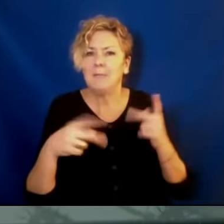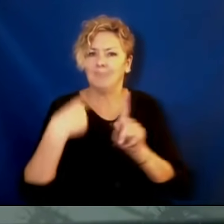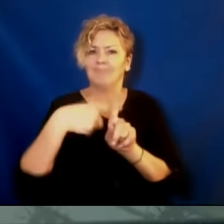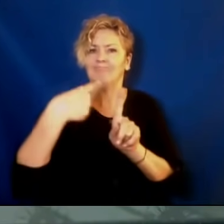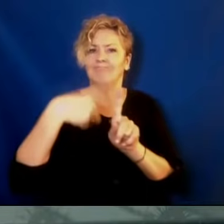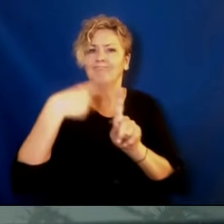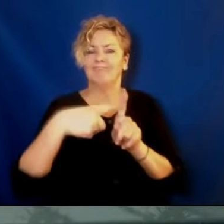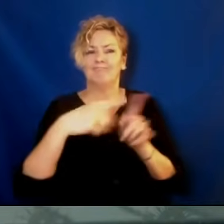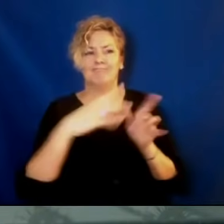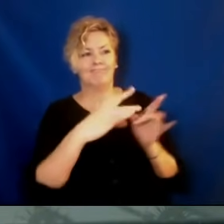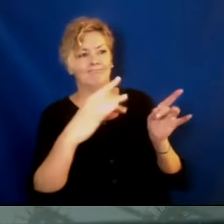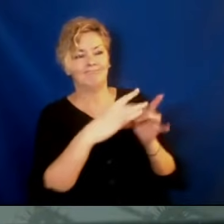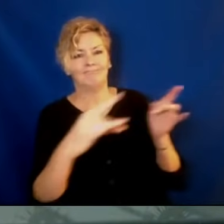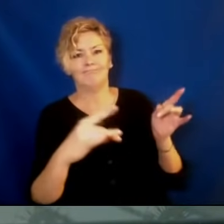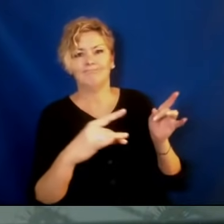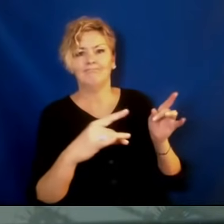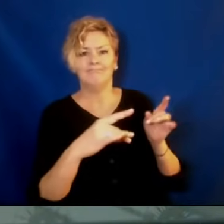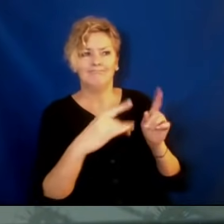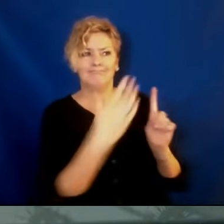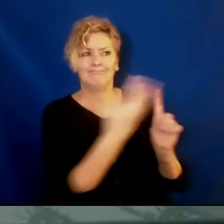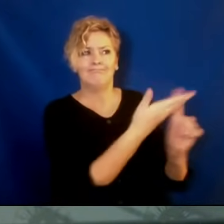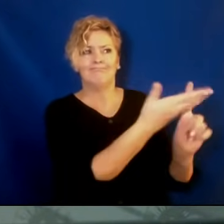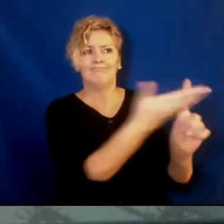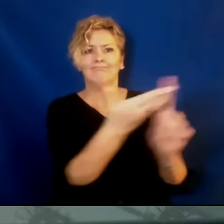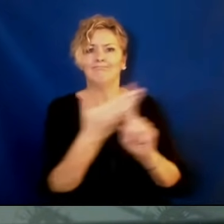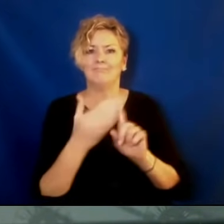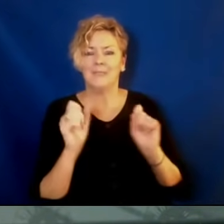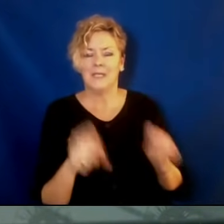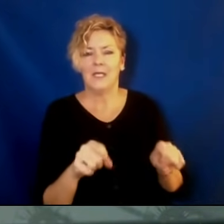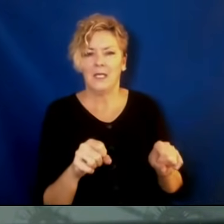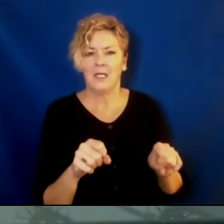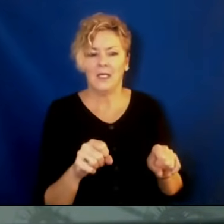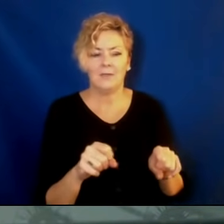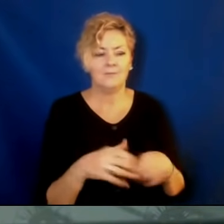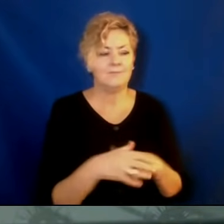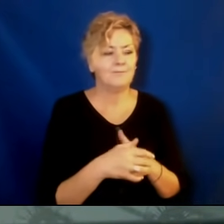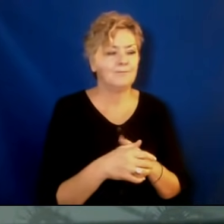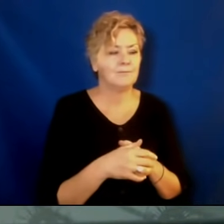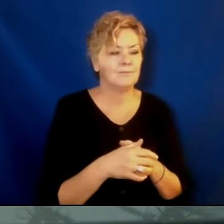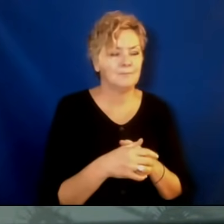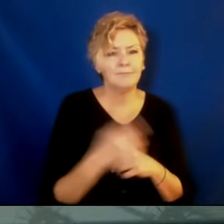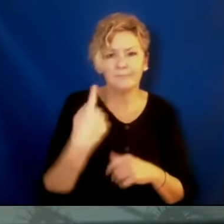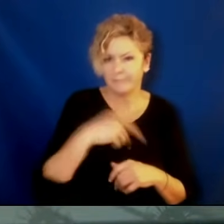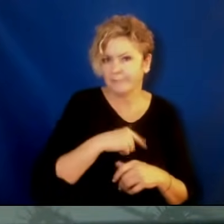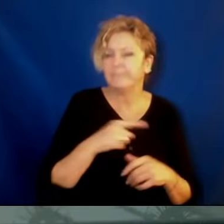Certainly is something I have been doing over the last number of months it's a lot of resume